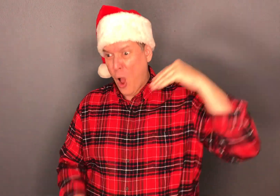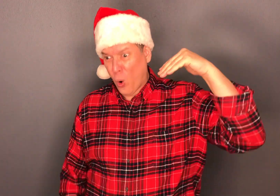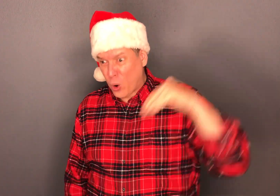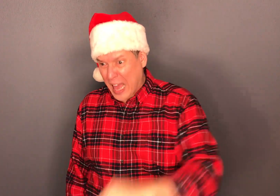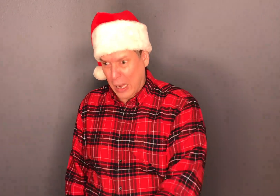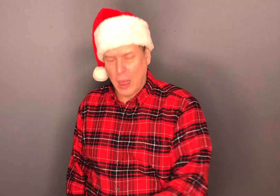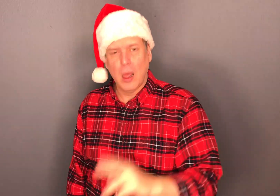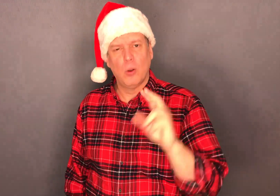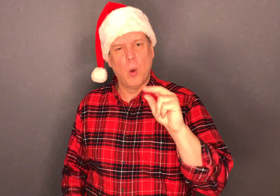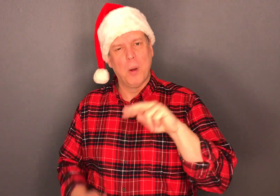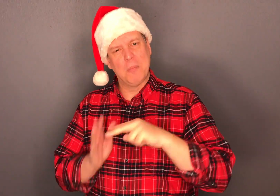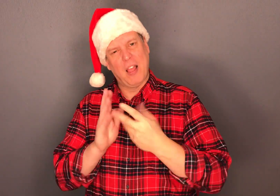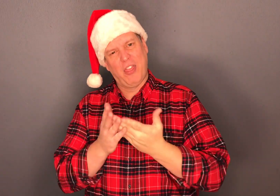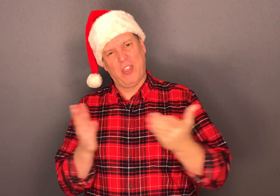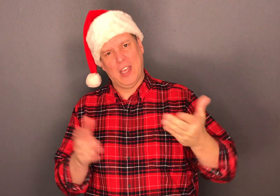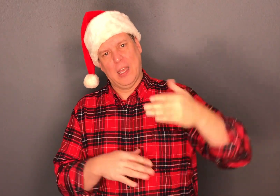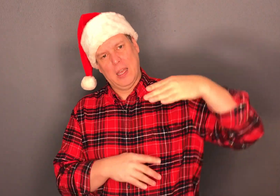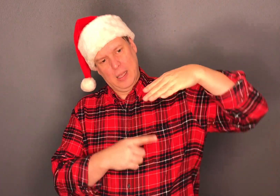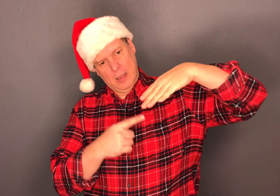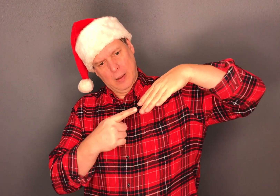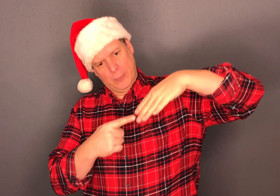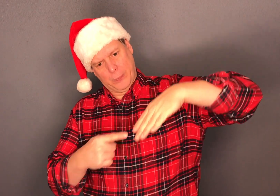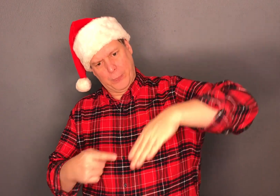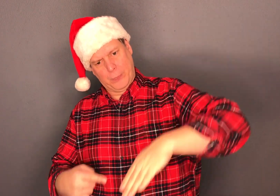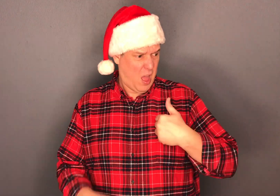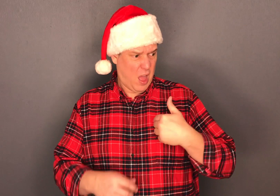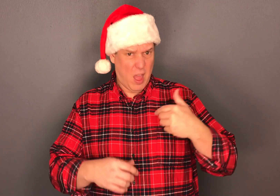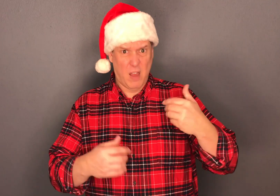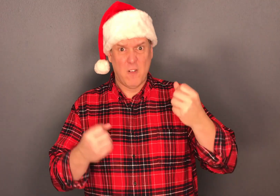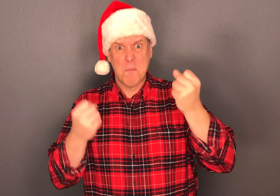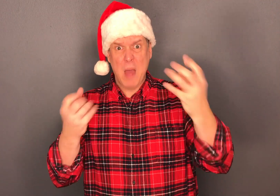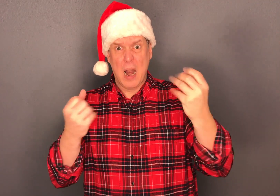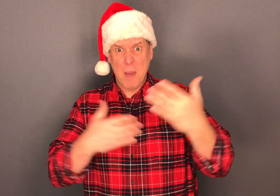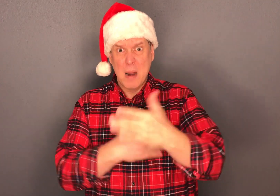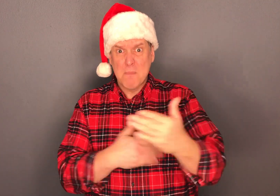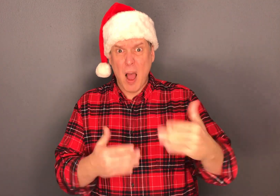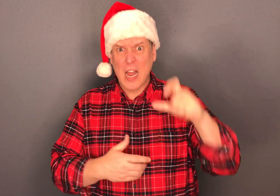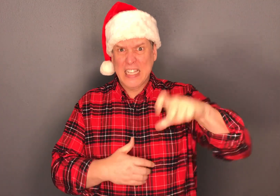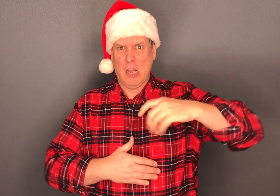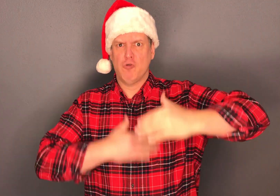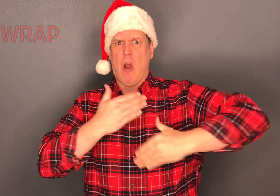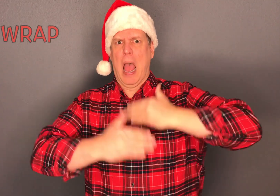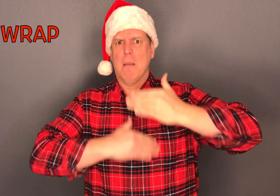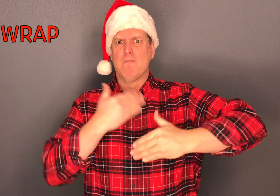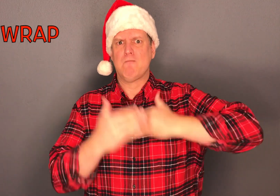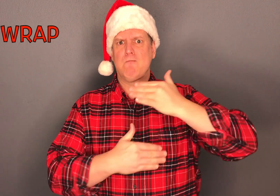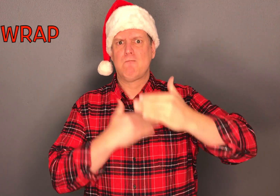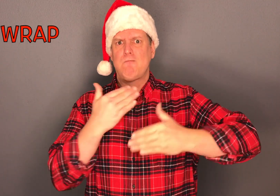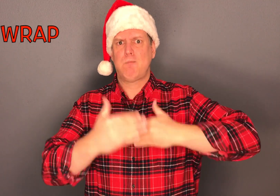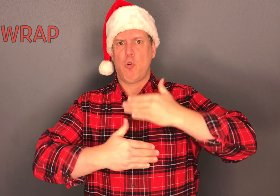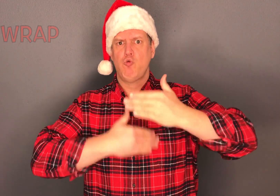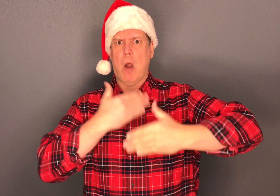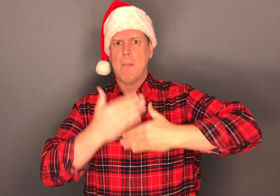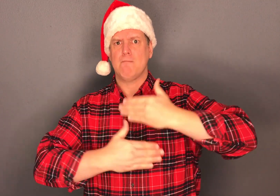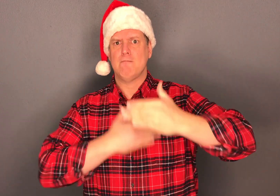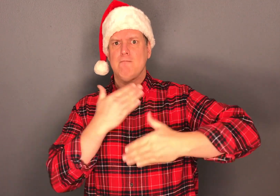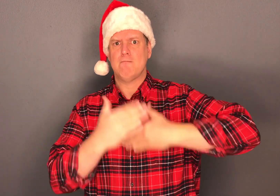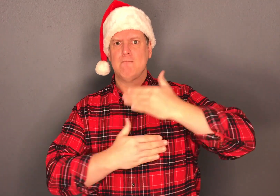you got a new go downhill it means the thing itself I have a lot of boxes that